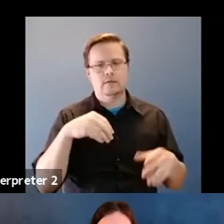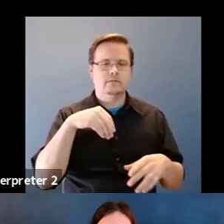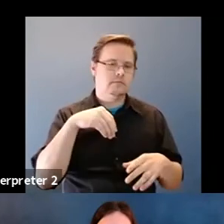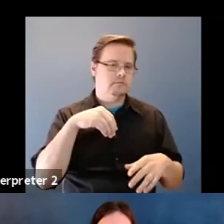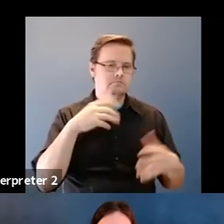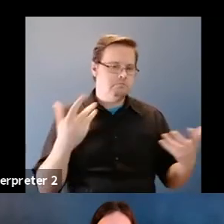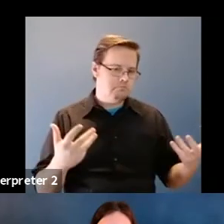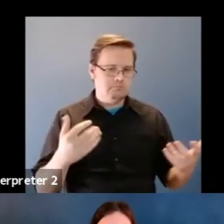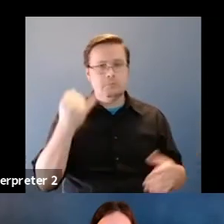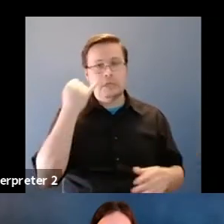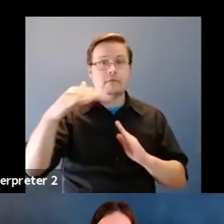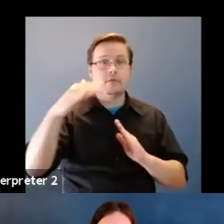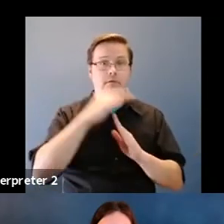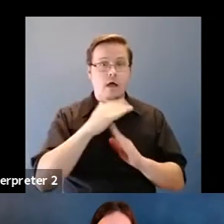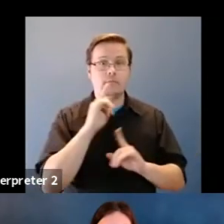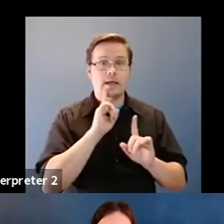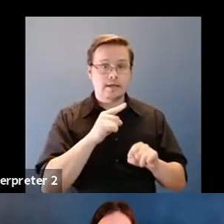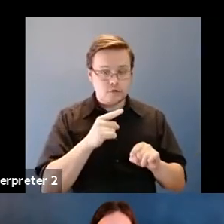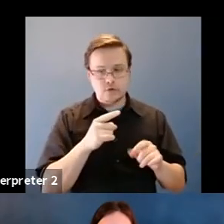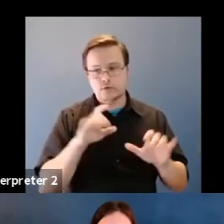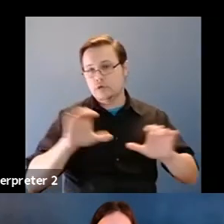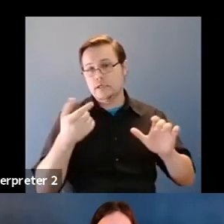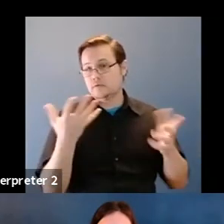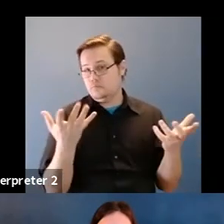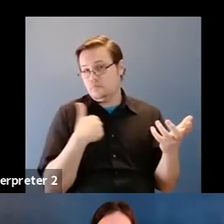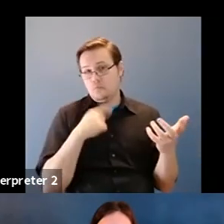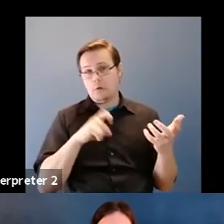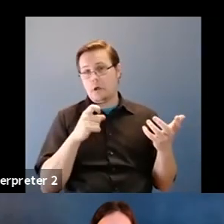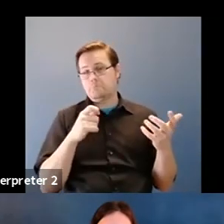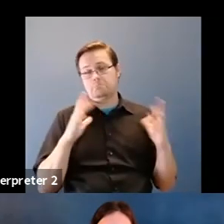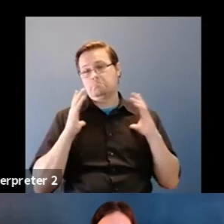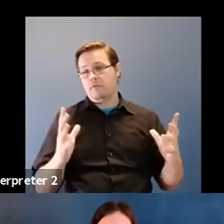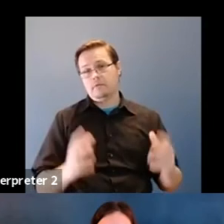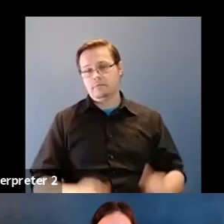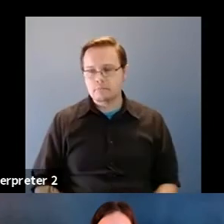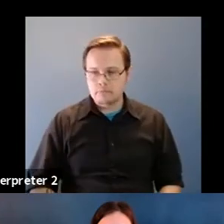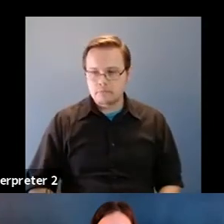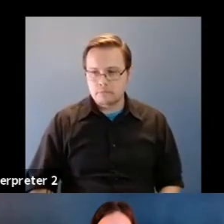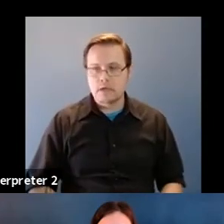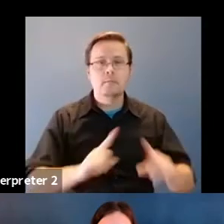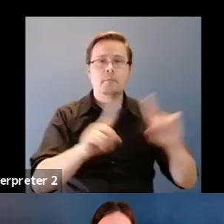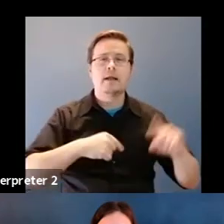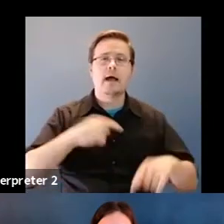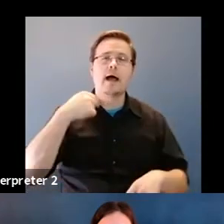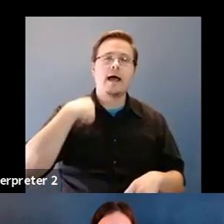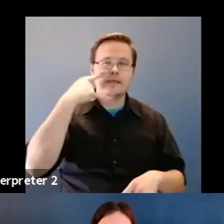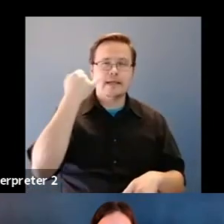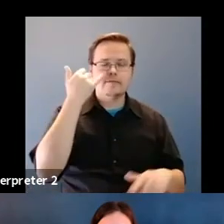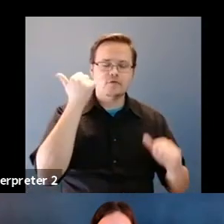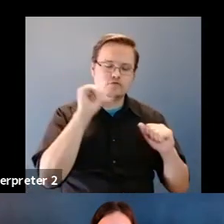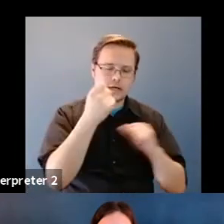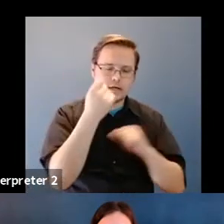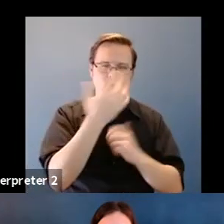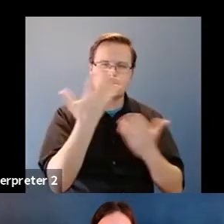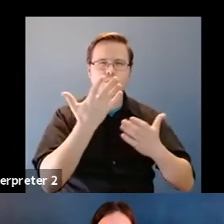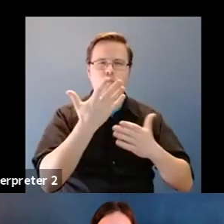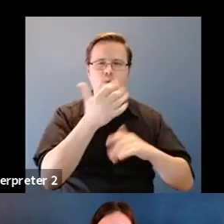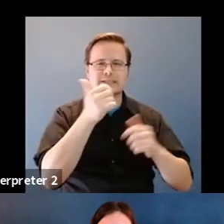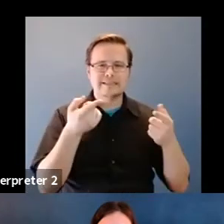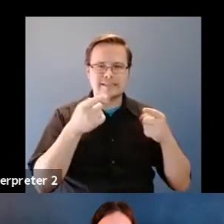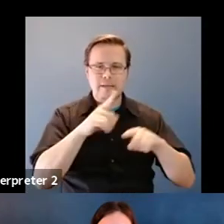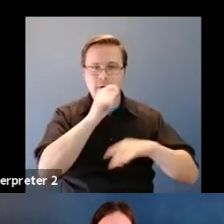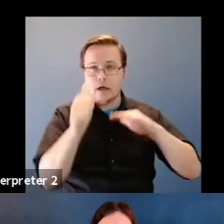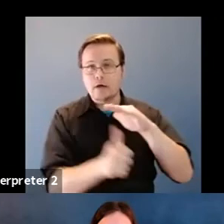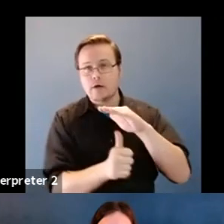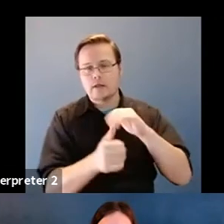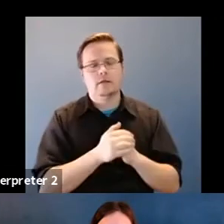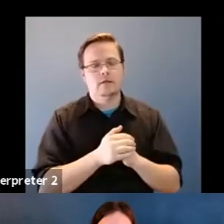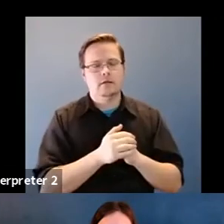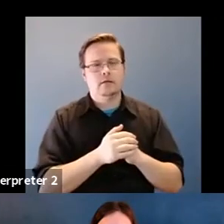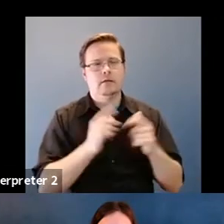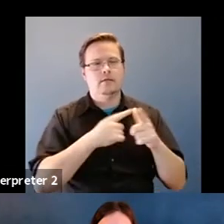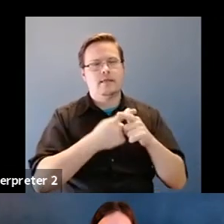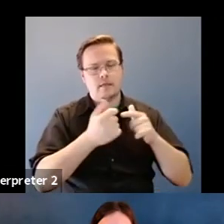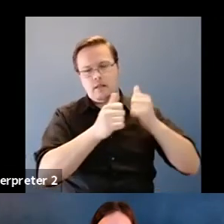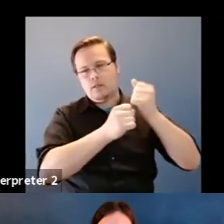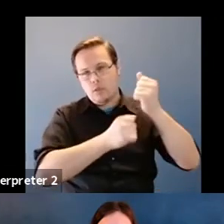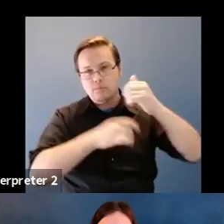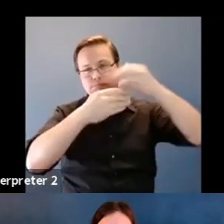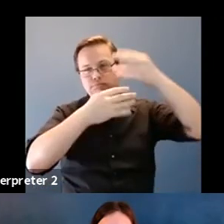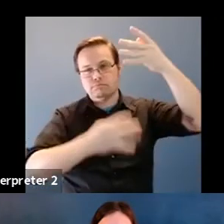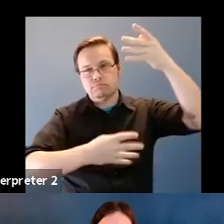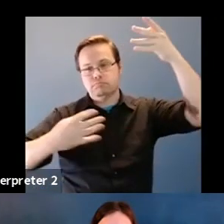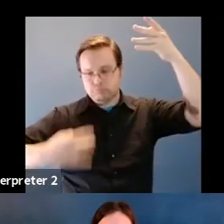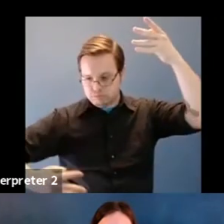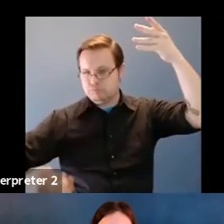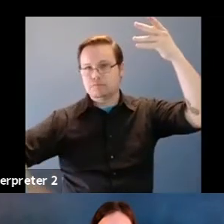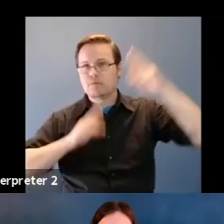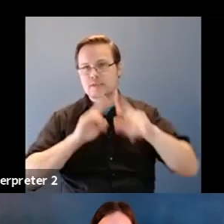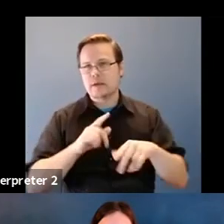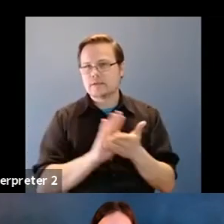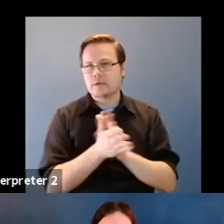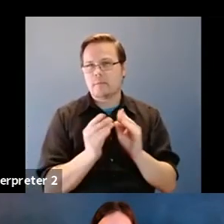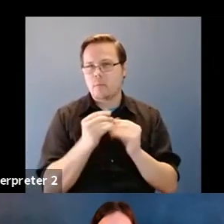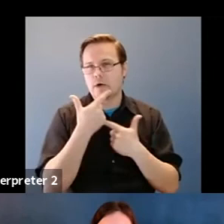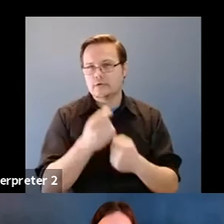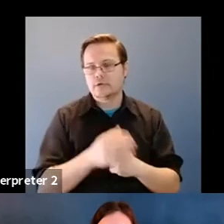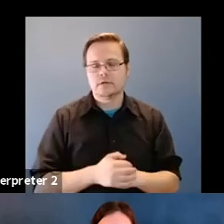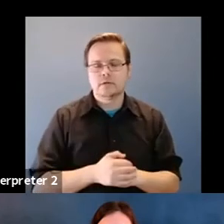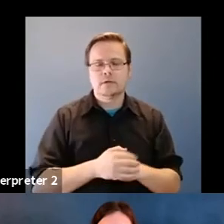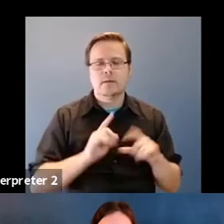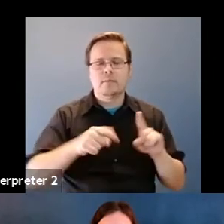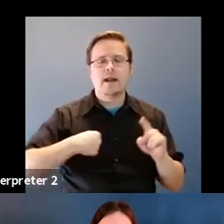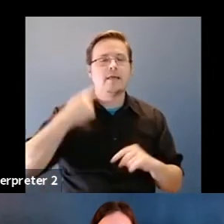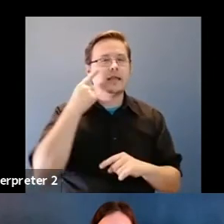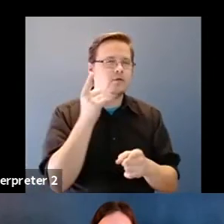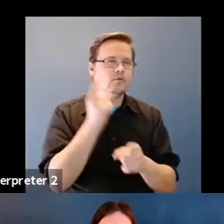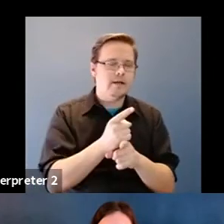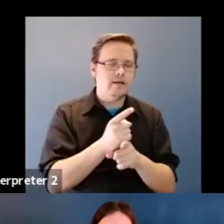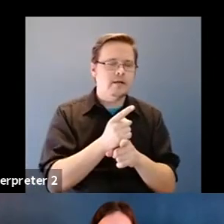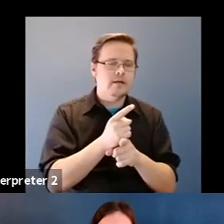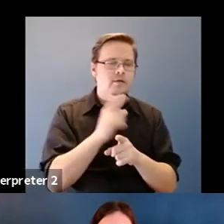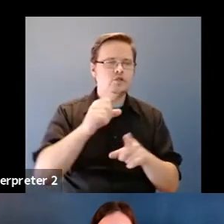Martin Wattenberg: If the top answer is doing what I want, then all is well I think if you're trying to understand what is happening under the hood, then the sort of long tail of responses are quite interesting, but I think you're right that we should take that with a certain grain of salt try to understand.